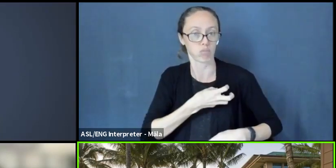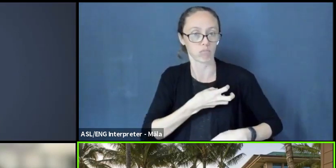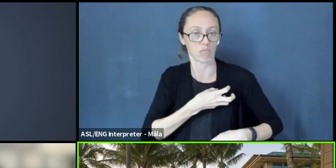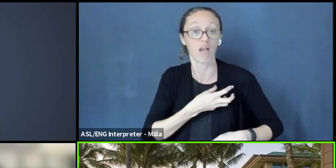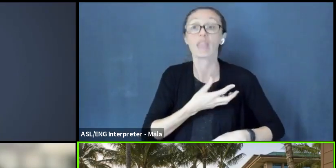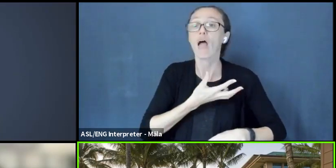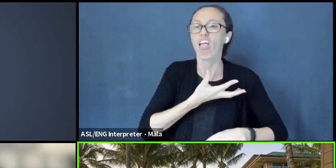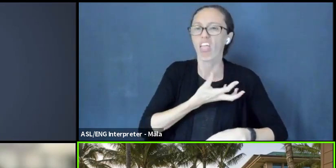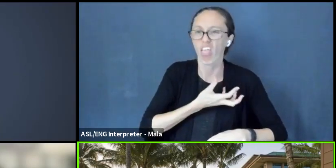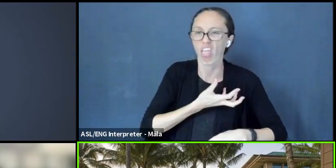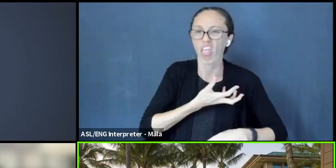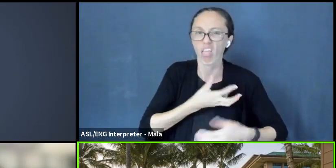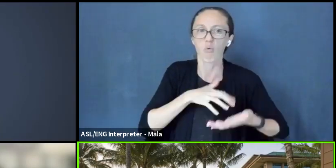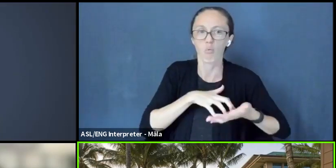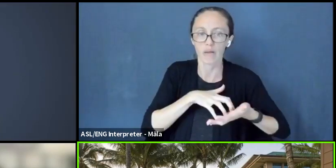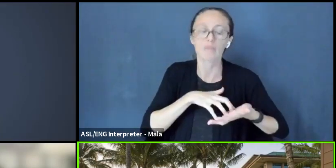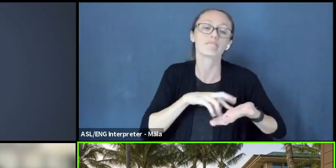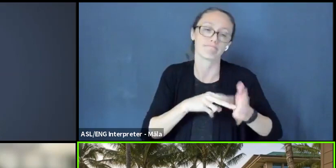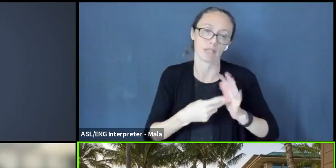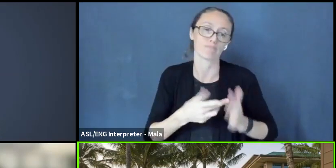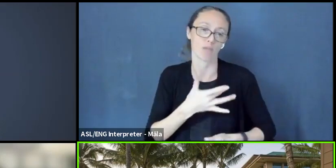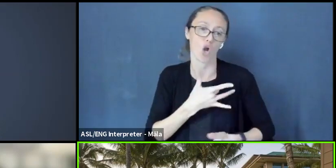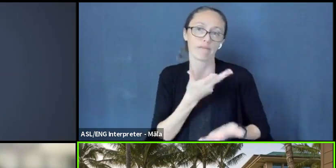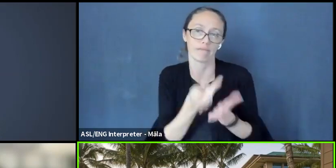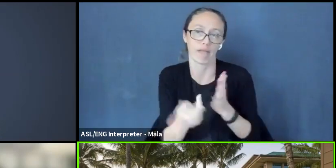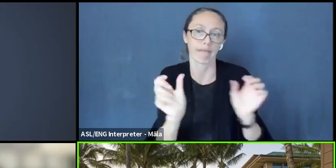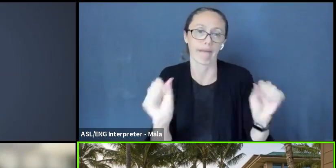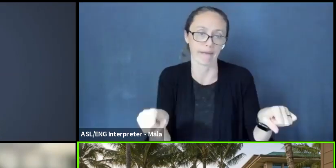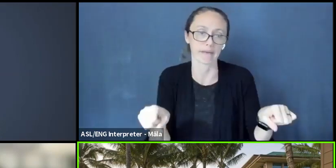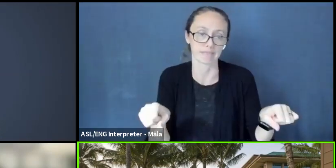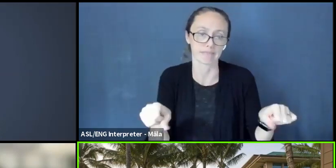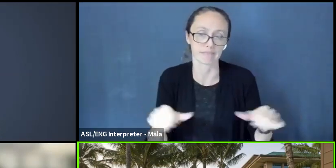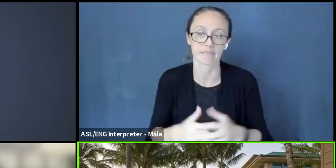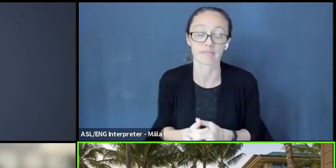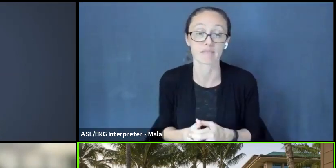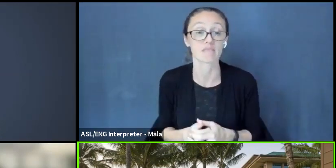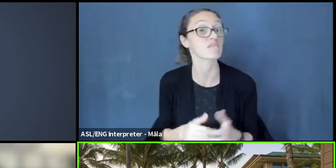Lack of oxygen causes significant kidney failure.